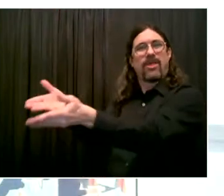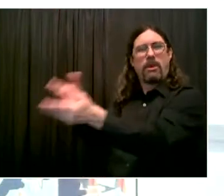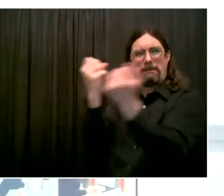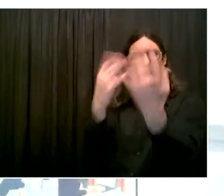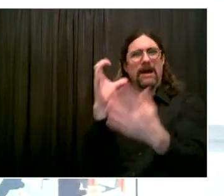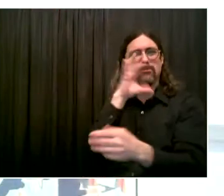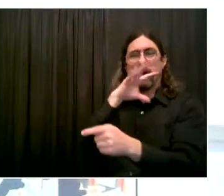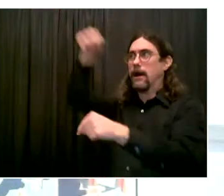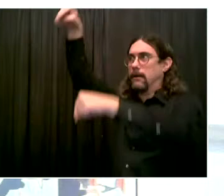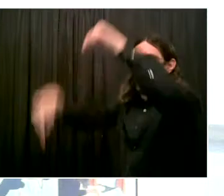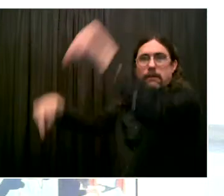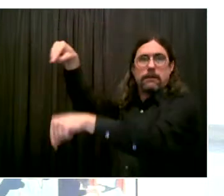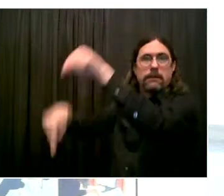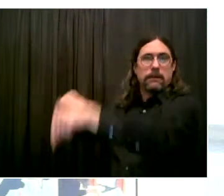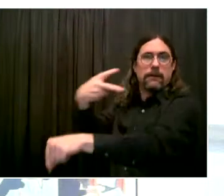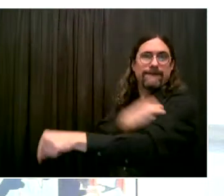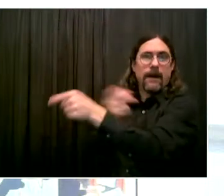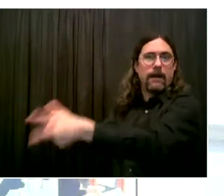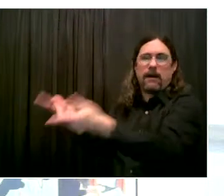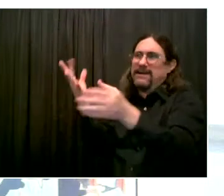GO AHEAD, DR. CHOKSHI.